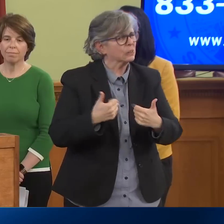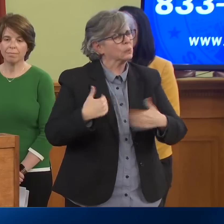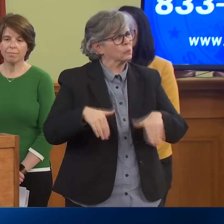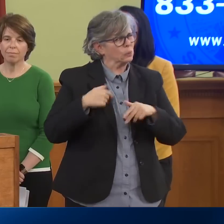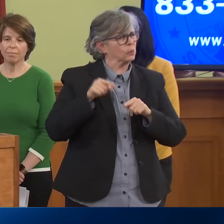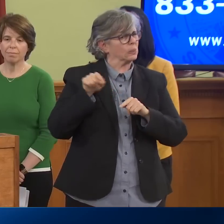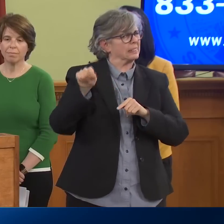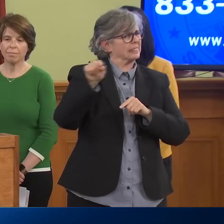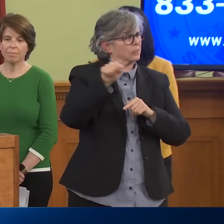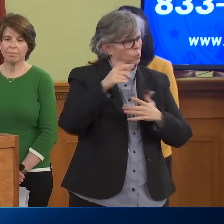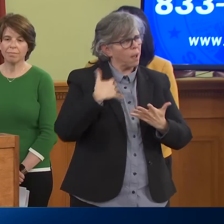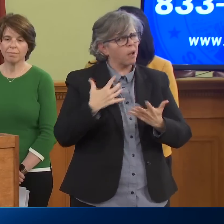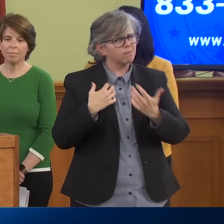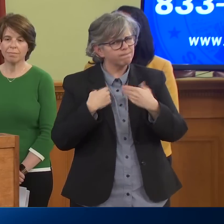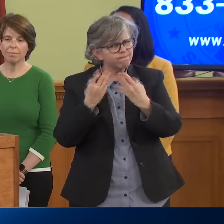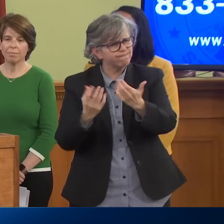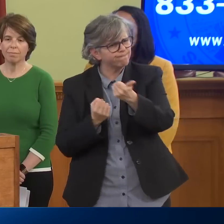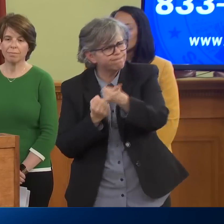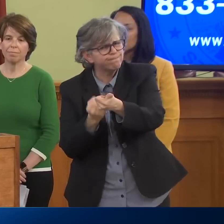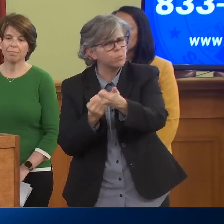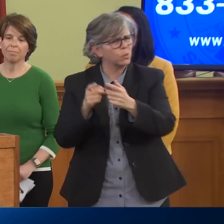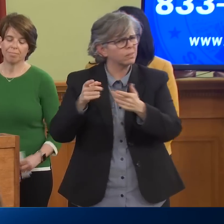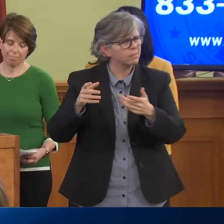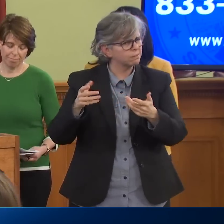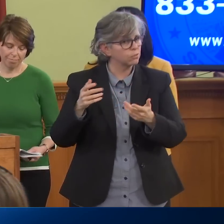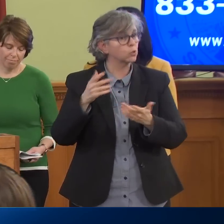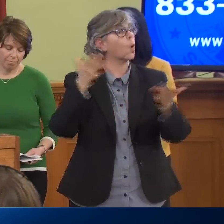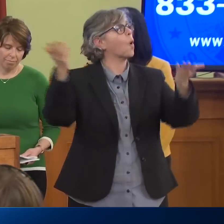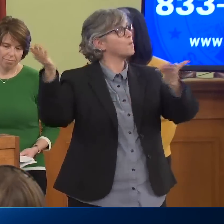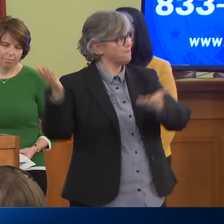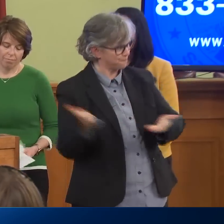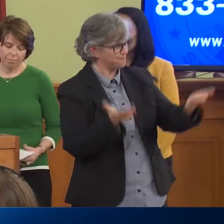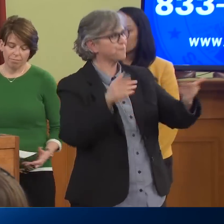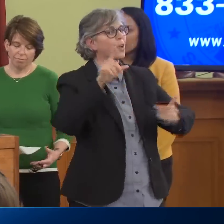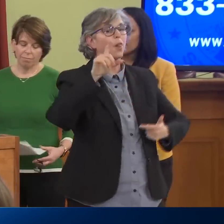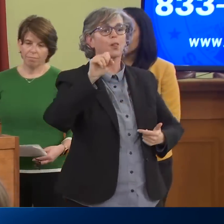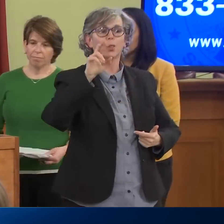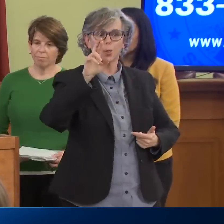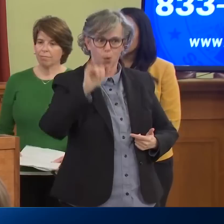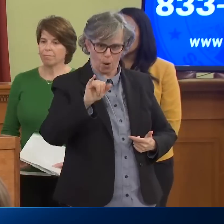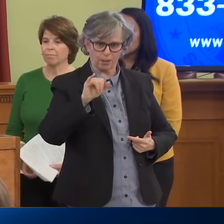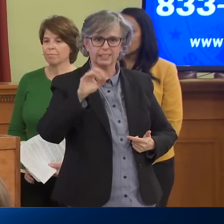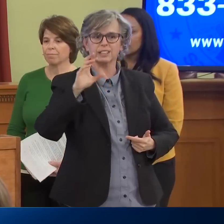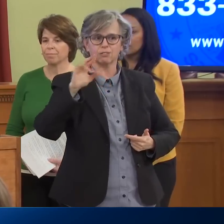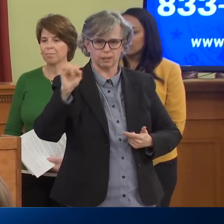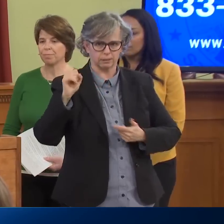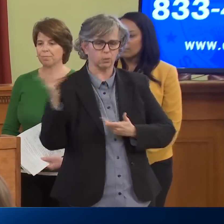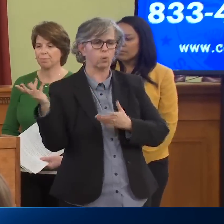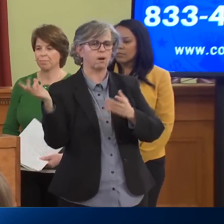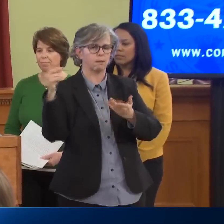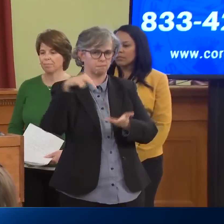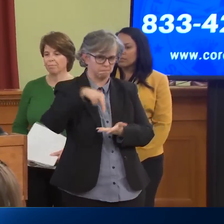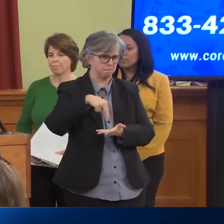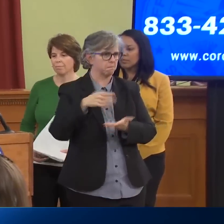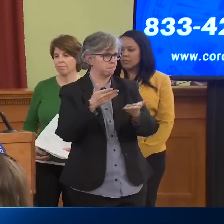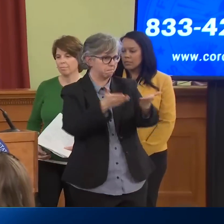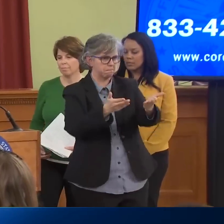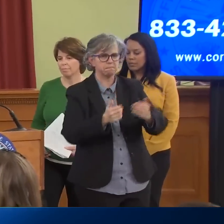WHERE ALSO CONCERNED WITH PEOPLE THAT HAVE MENTAL HEALTH PROBLEMS AND CHALLENGES, THAT THEY HAVE THE SUPPORT AND HELP